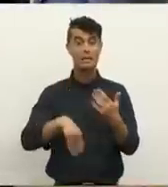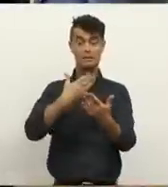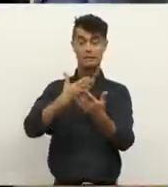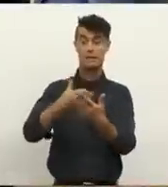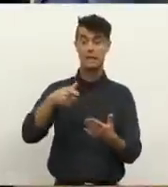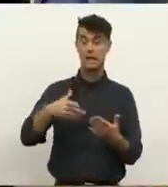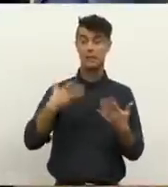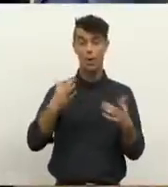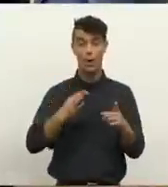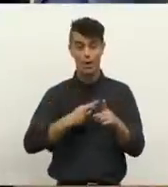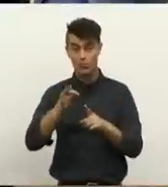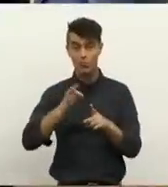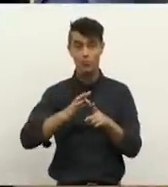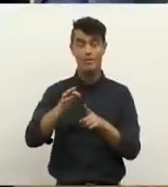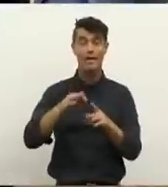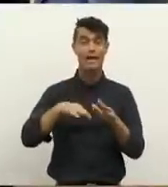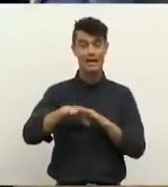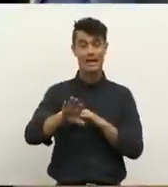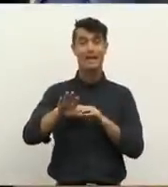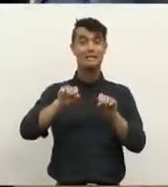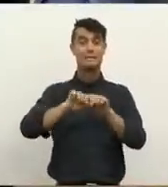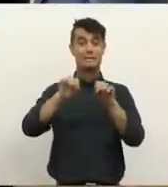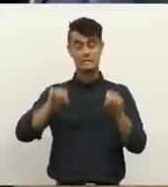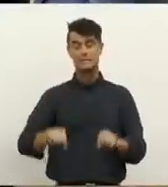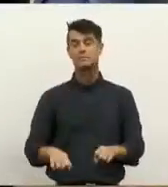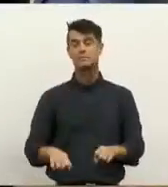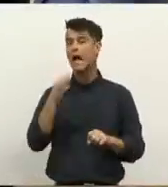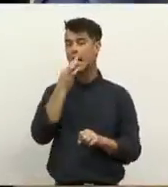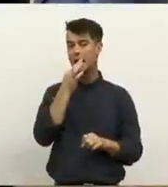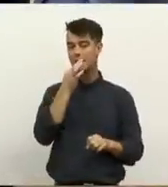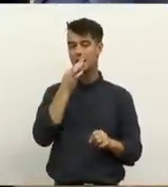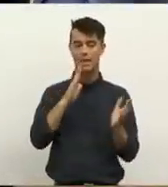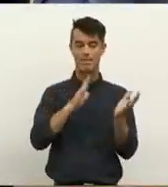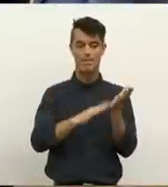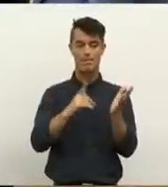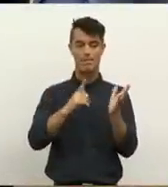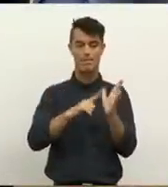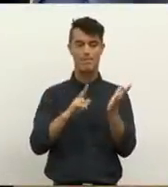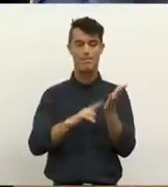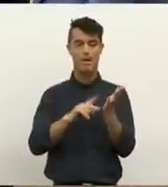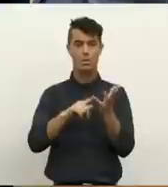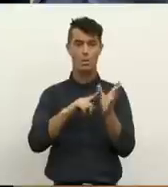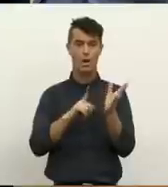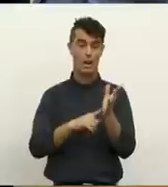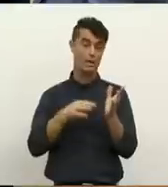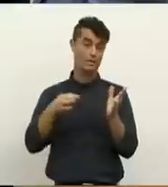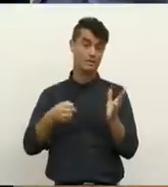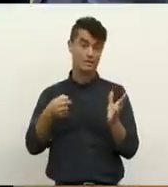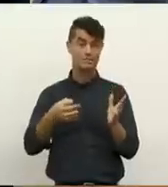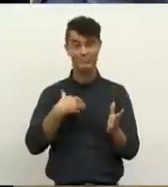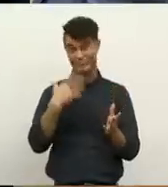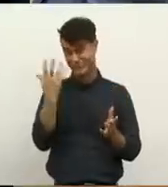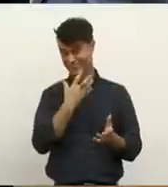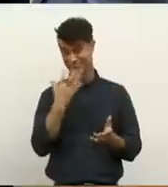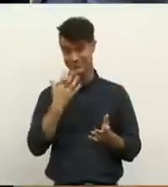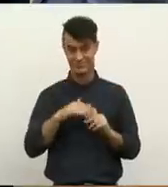until we can get more improvements through the system. It does take a little bit of manual work, and I apologise for that,